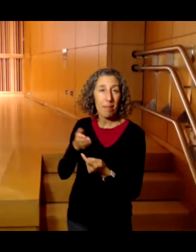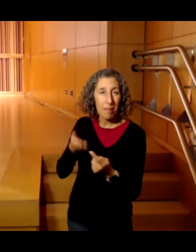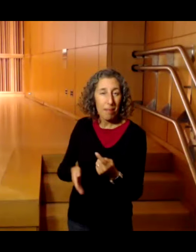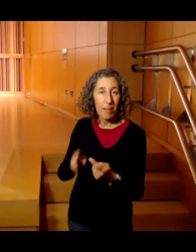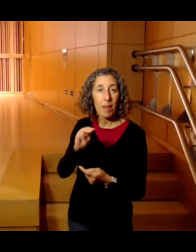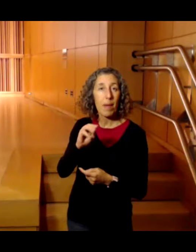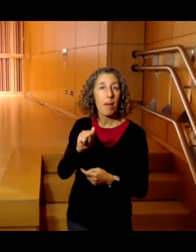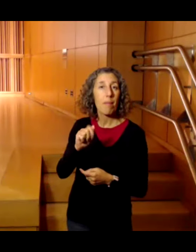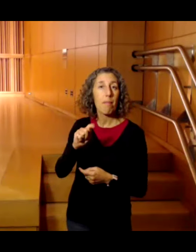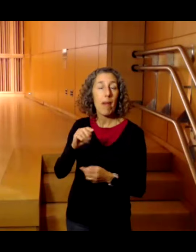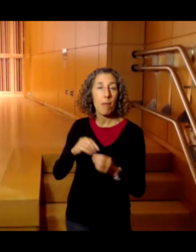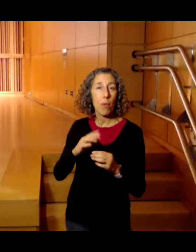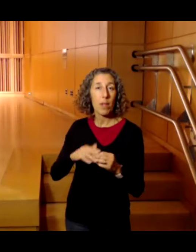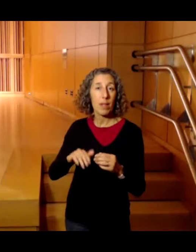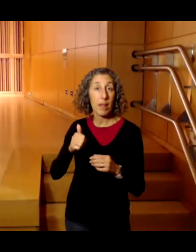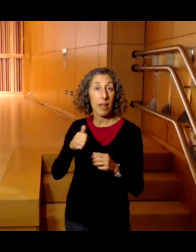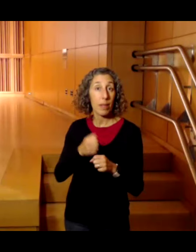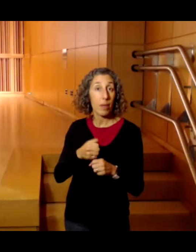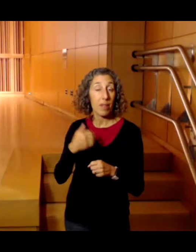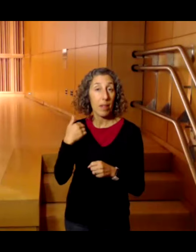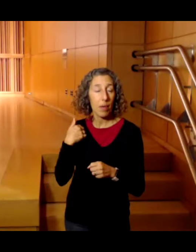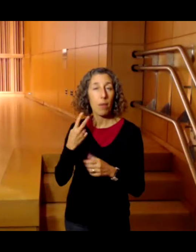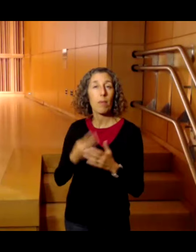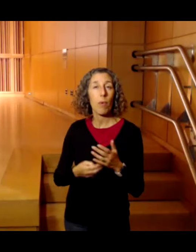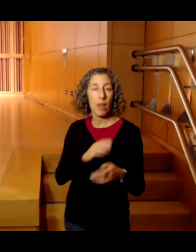on the board of CLAGS, so it's wonderful to be.